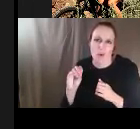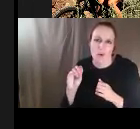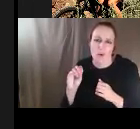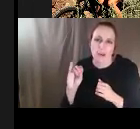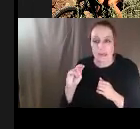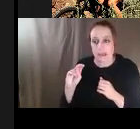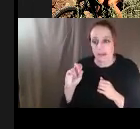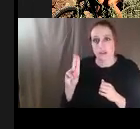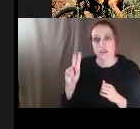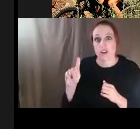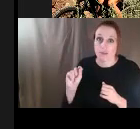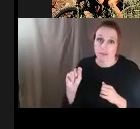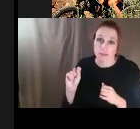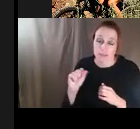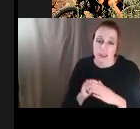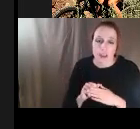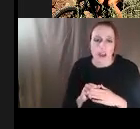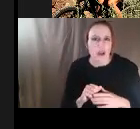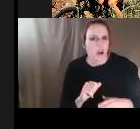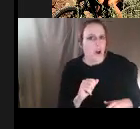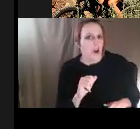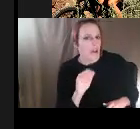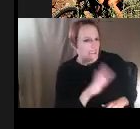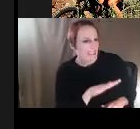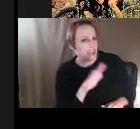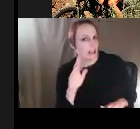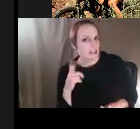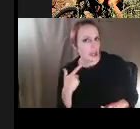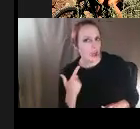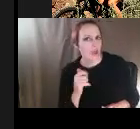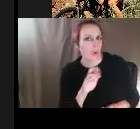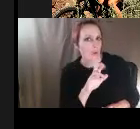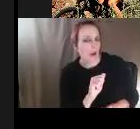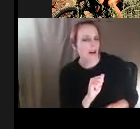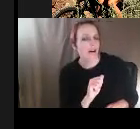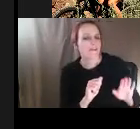Laura Plummer: DeLeana. DeLeana Strohl: Yeah. Laura Plummer: This is Laura. I asked folks if they have examples that they feel